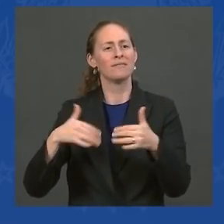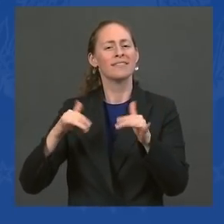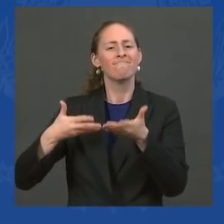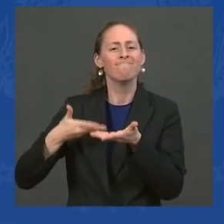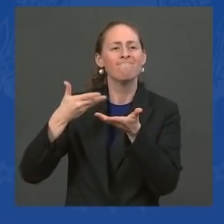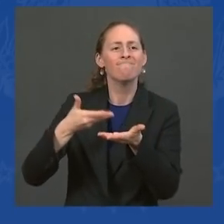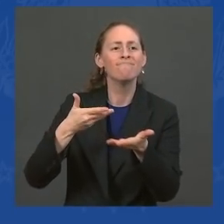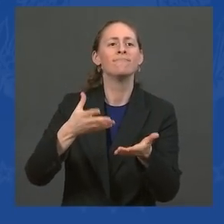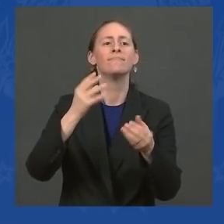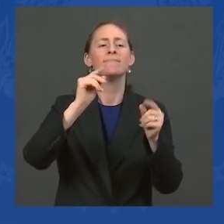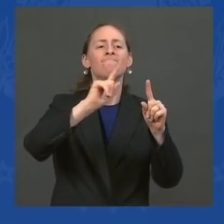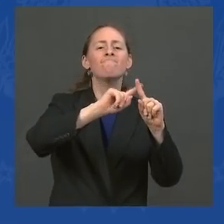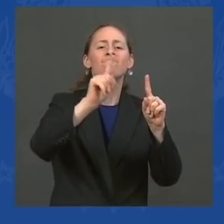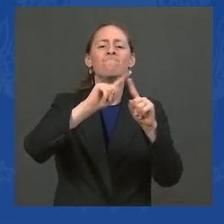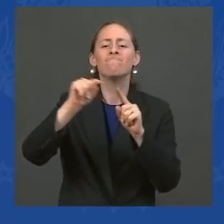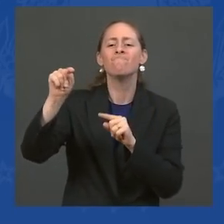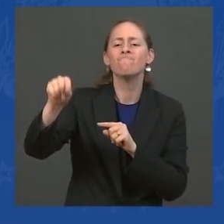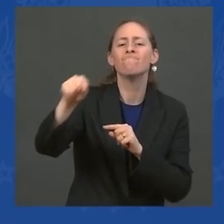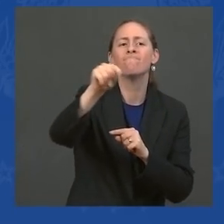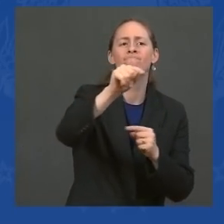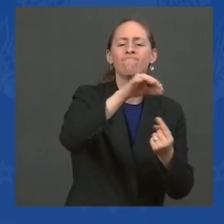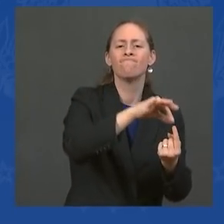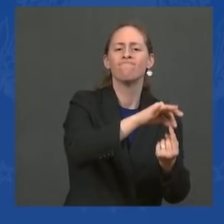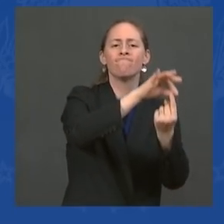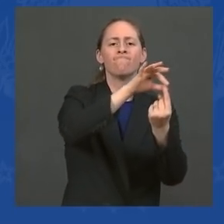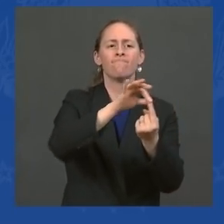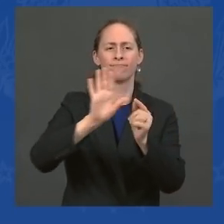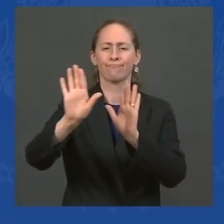Cultural heritage in the form of ancient pots,